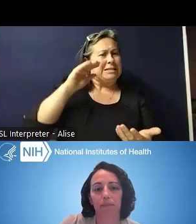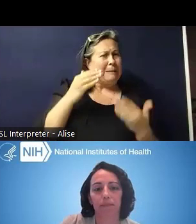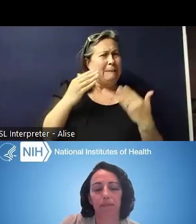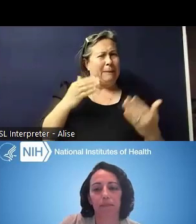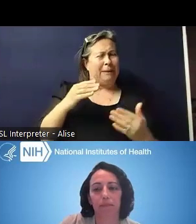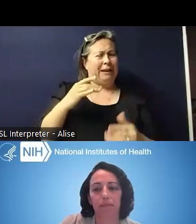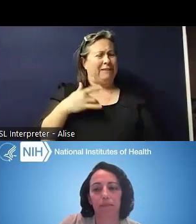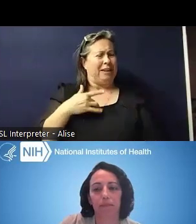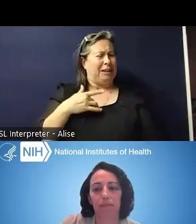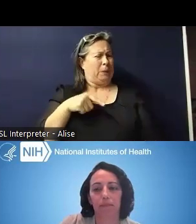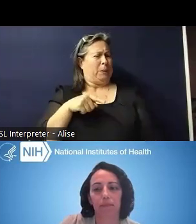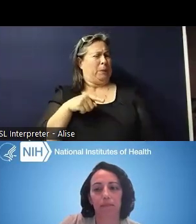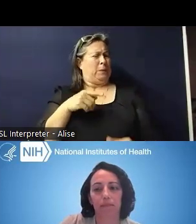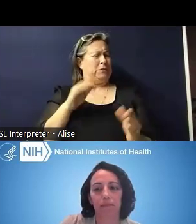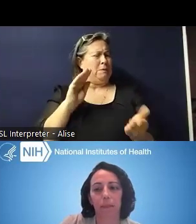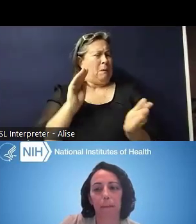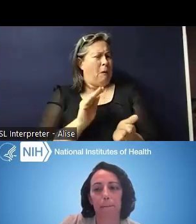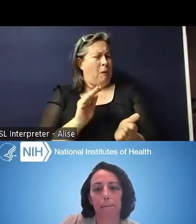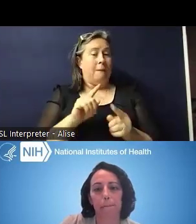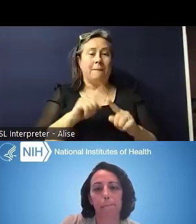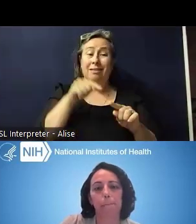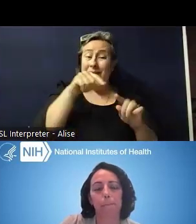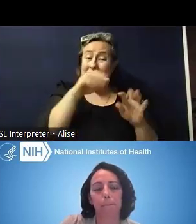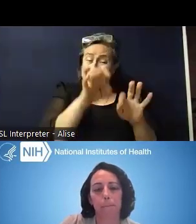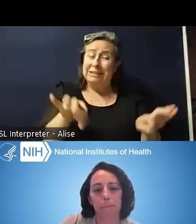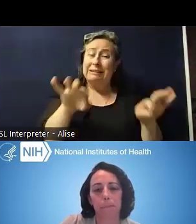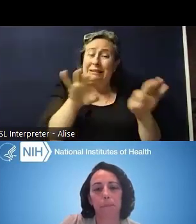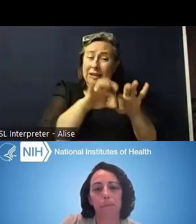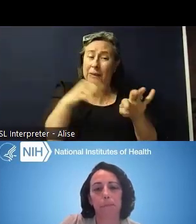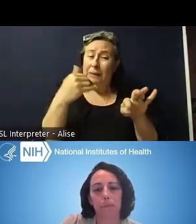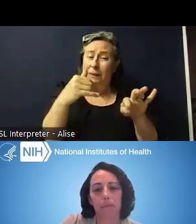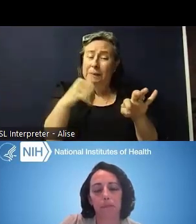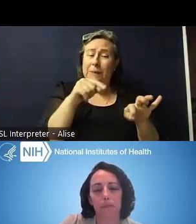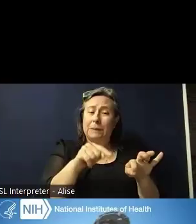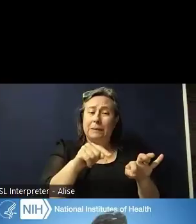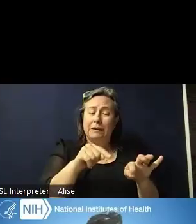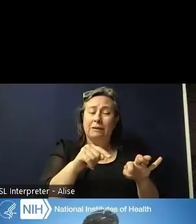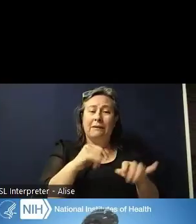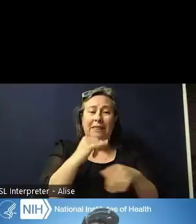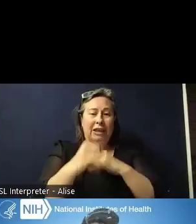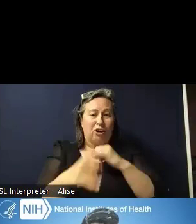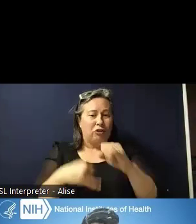I will say that this is significant in terms of that international collaboration,